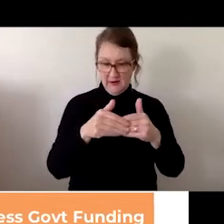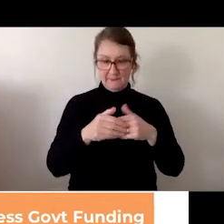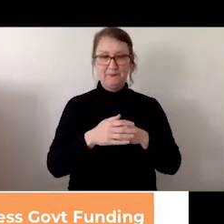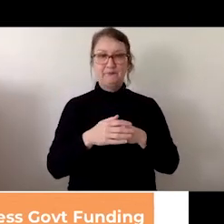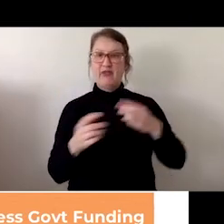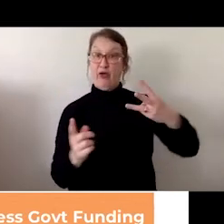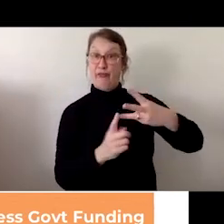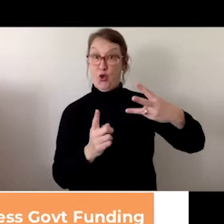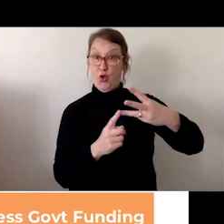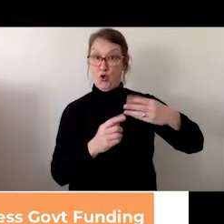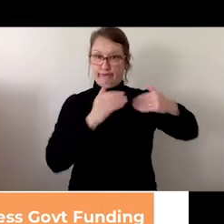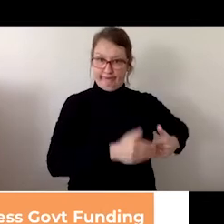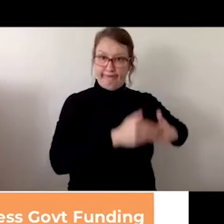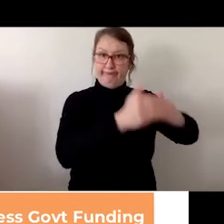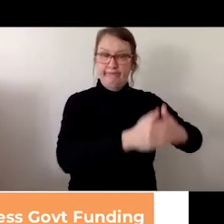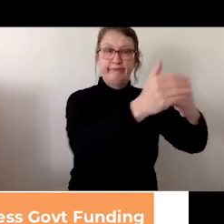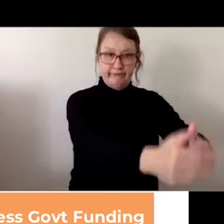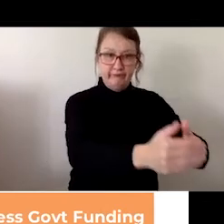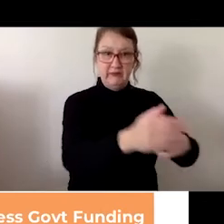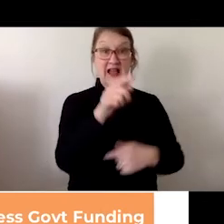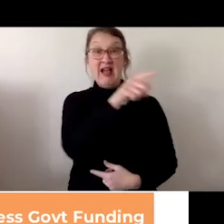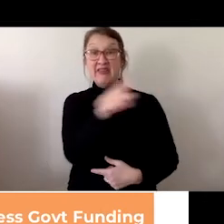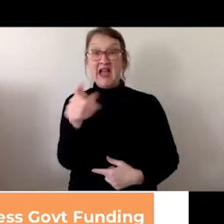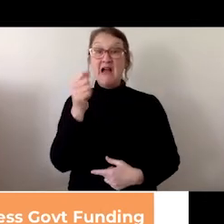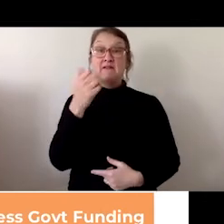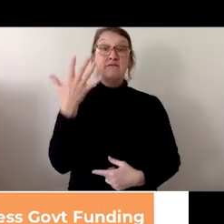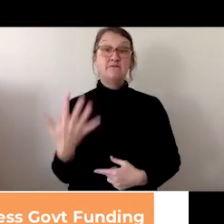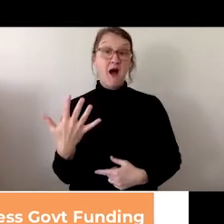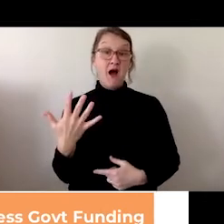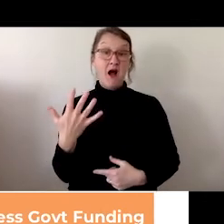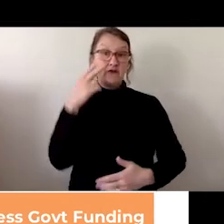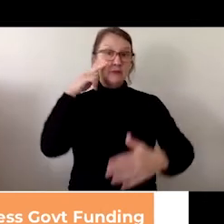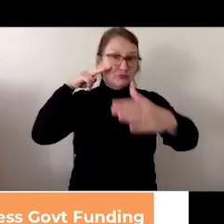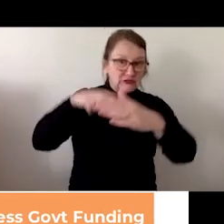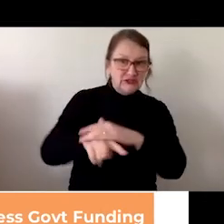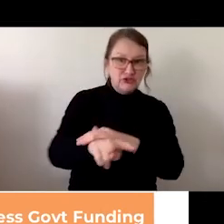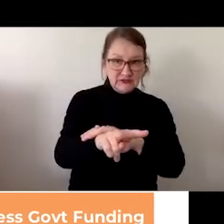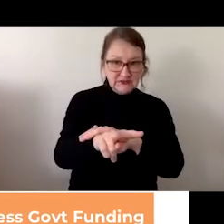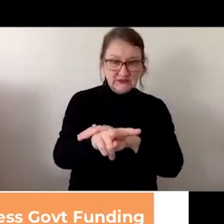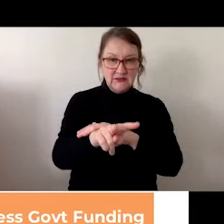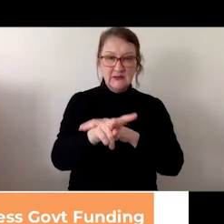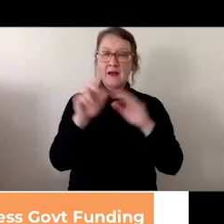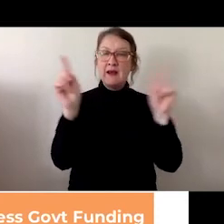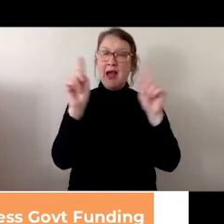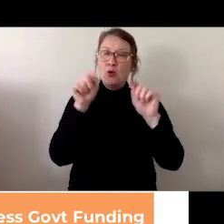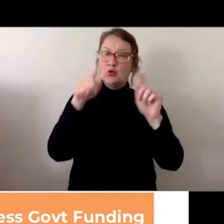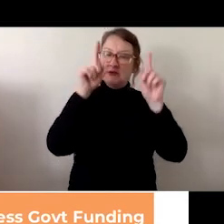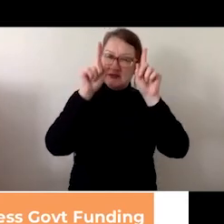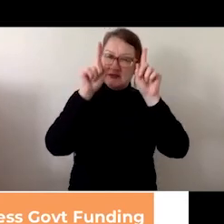I've got in this slide about five predictions. Now we're starting to finetune our thinking and get ready to refresh our plan.